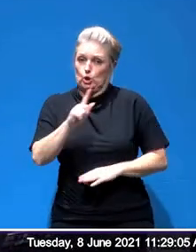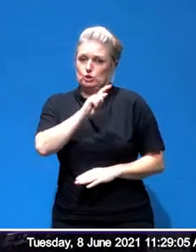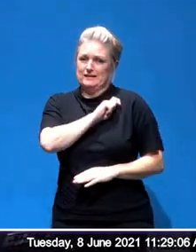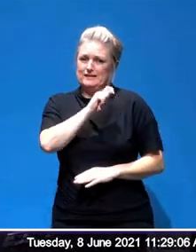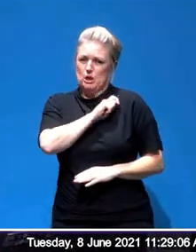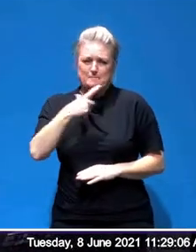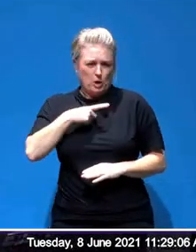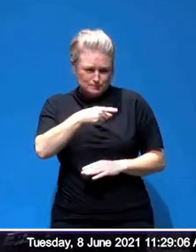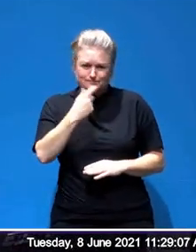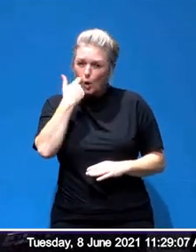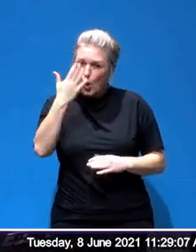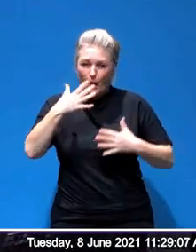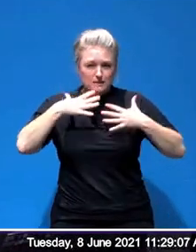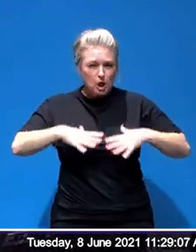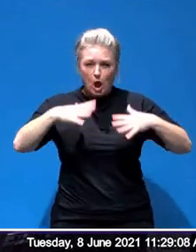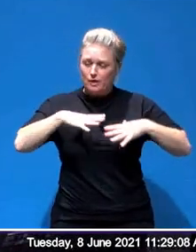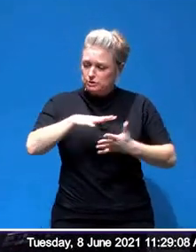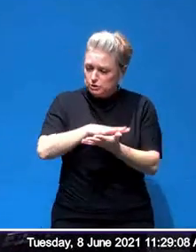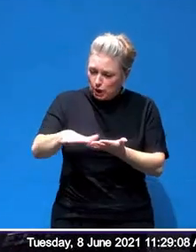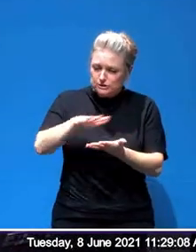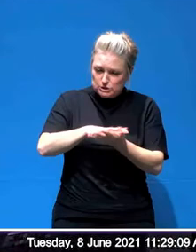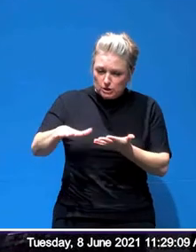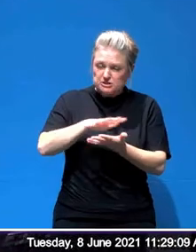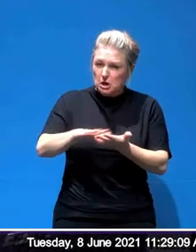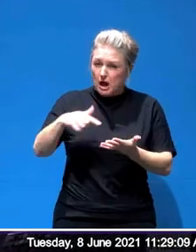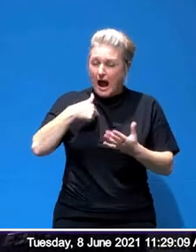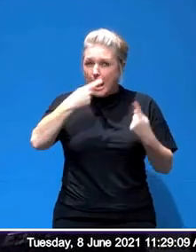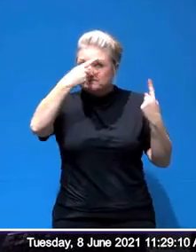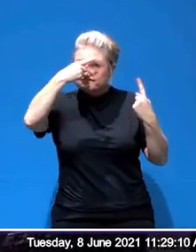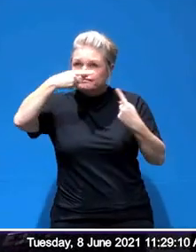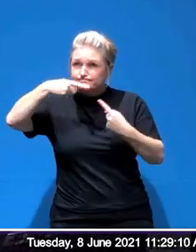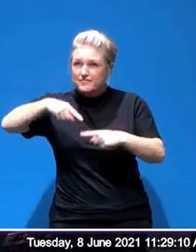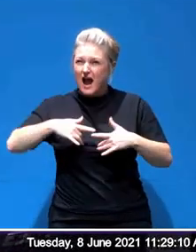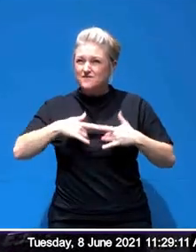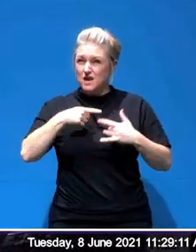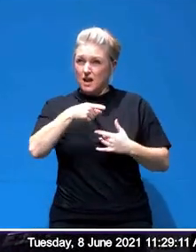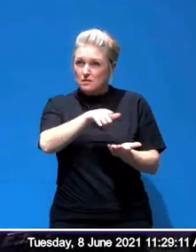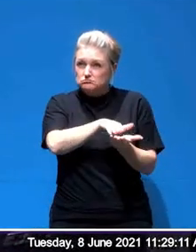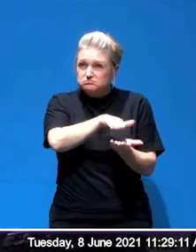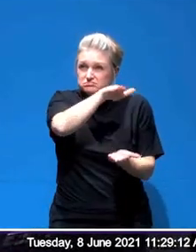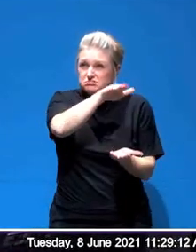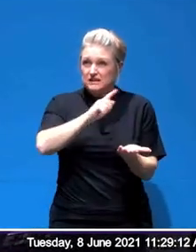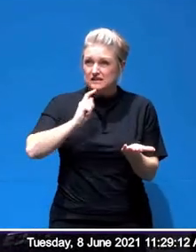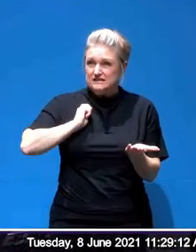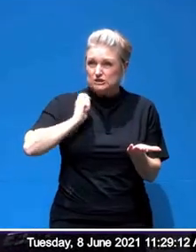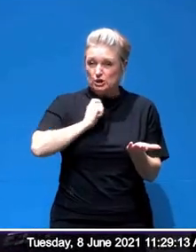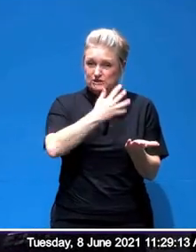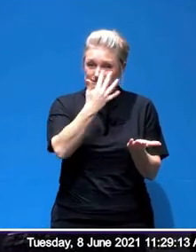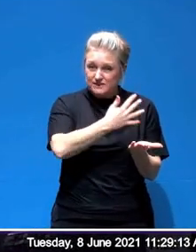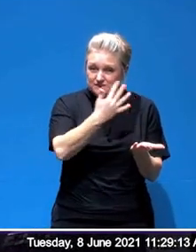I also thought that he would have had at least 15 T-shirts and 20 polo shirts at the house.